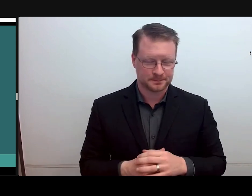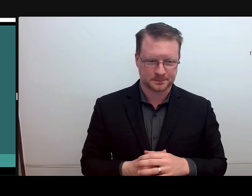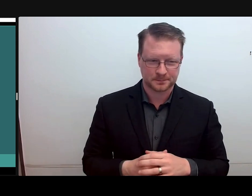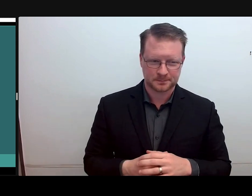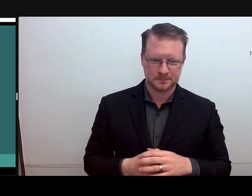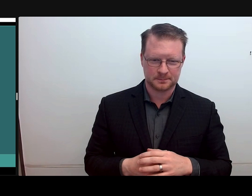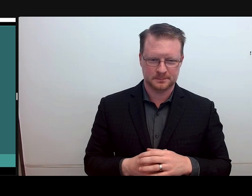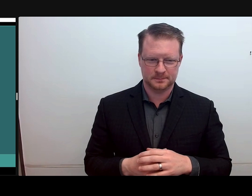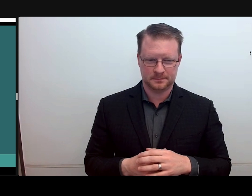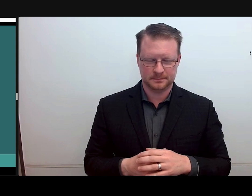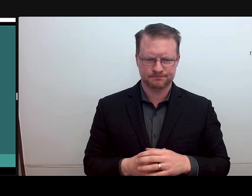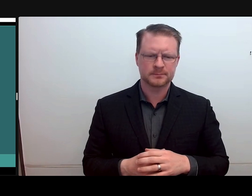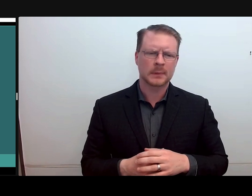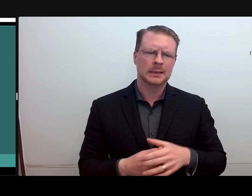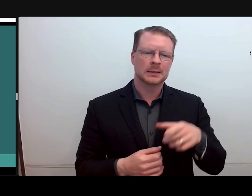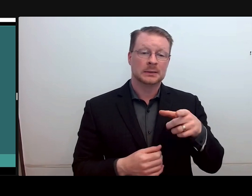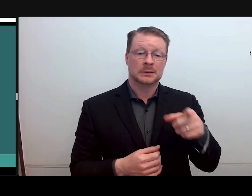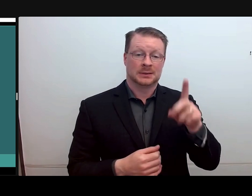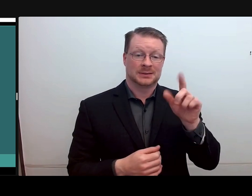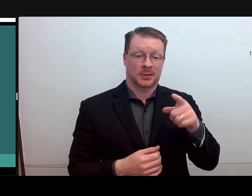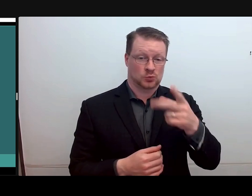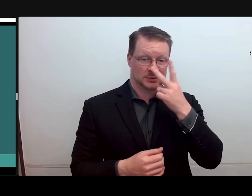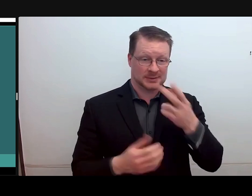from the place that you stand now.